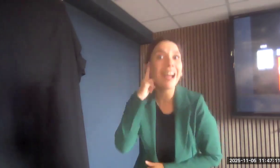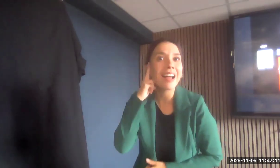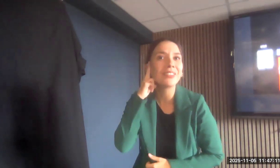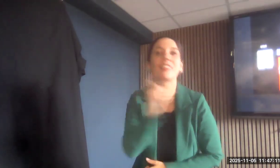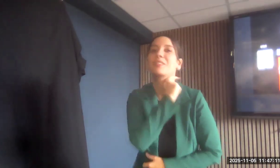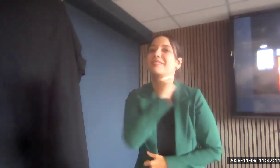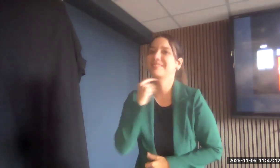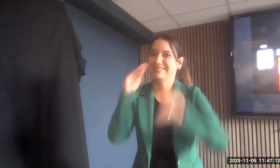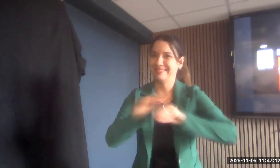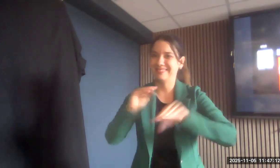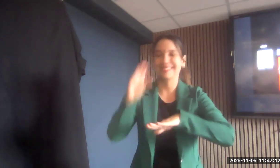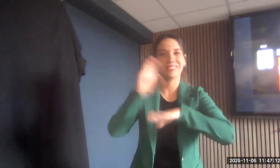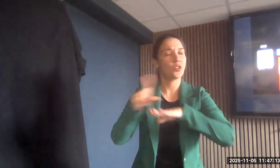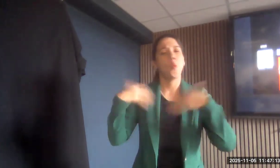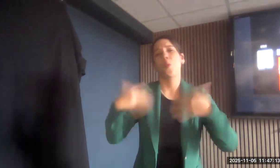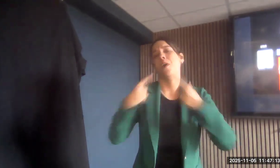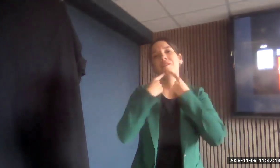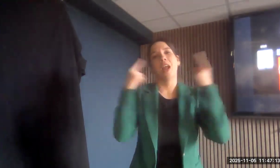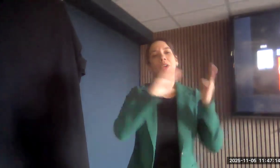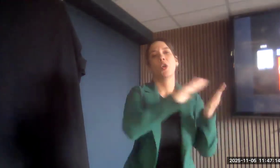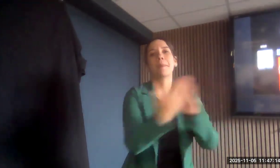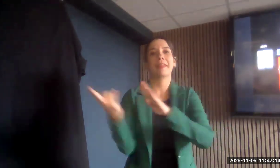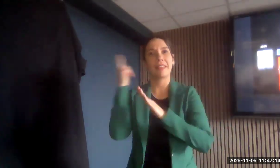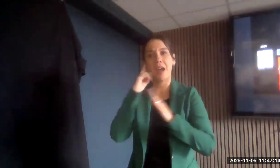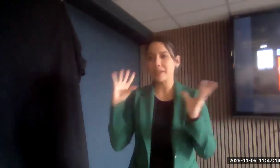is created by a Brazilian, a deaf Brazilian priest.